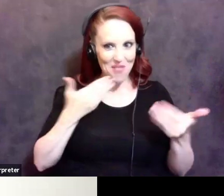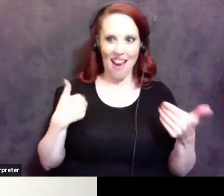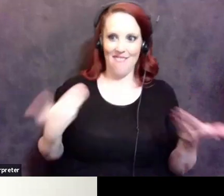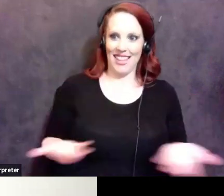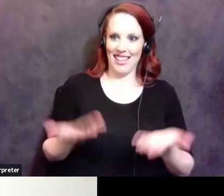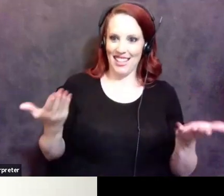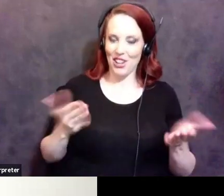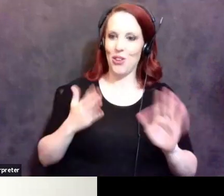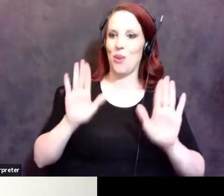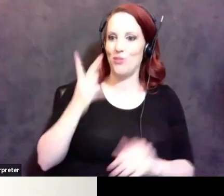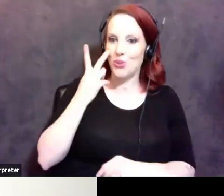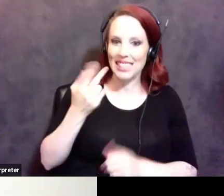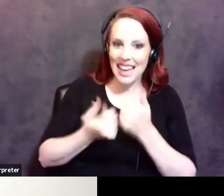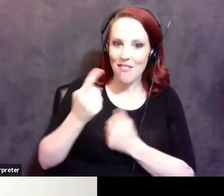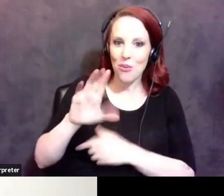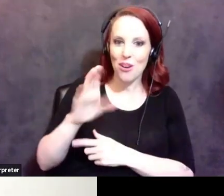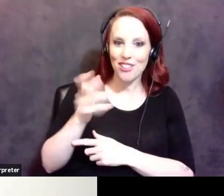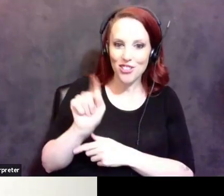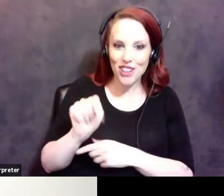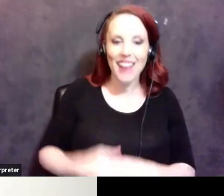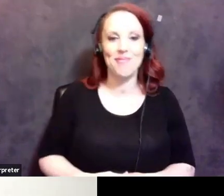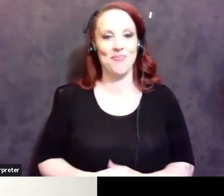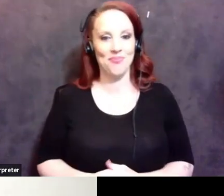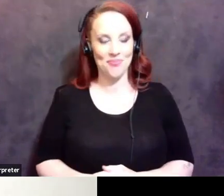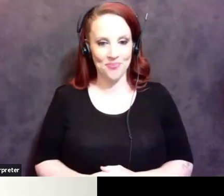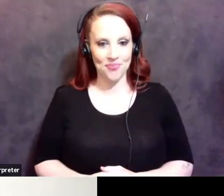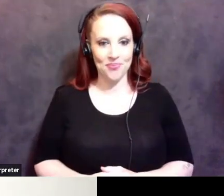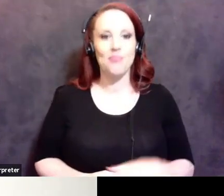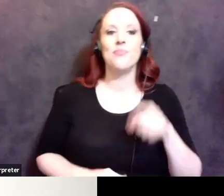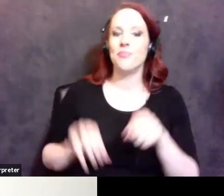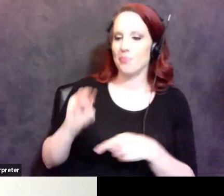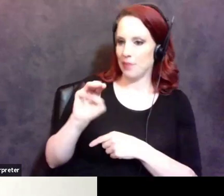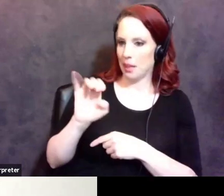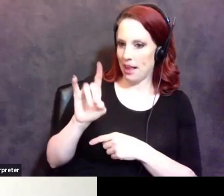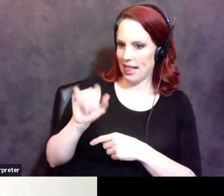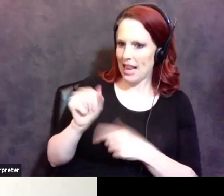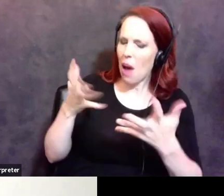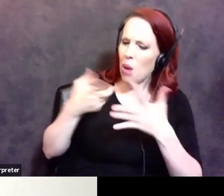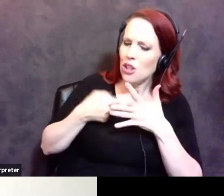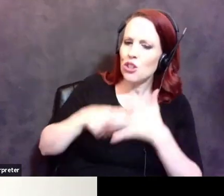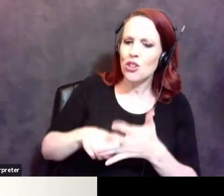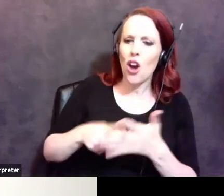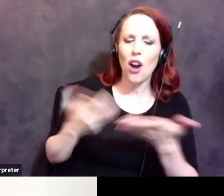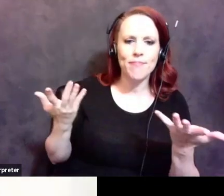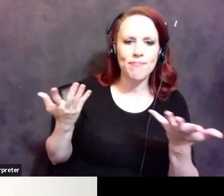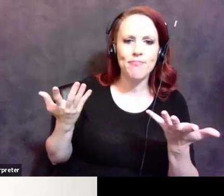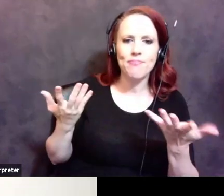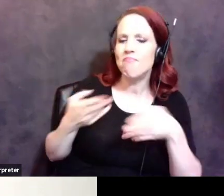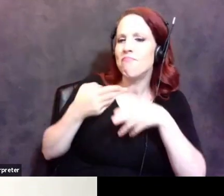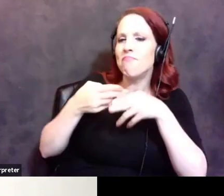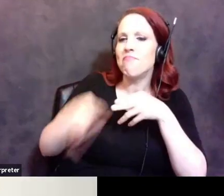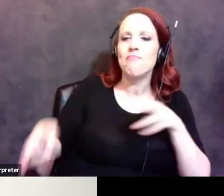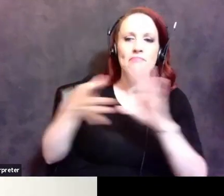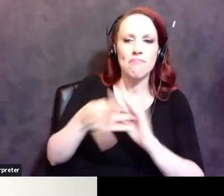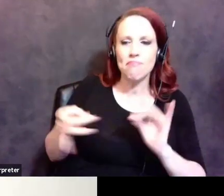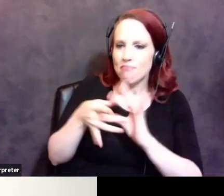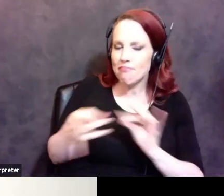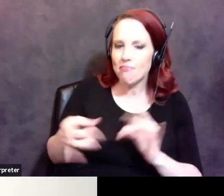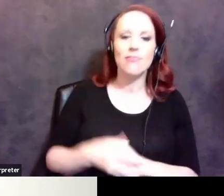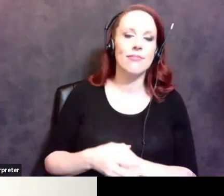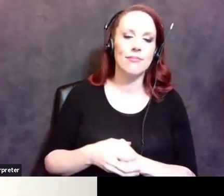I wanted to start first by just telling a brief story. A few years ago,